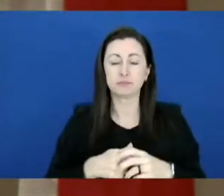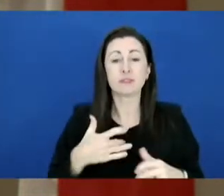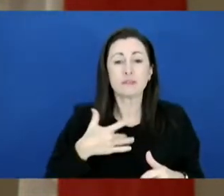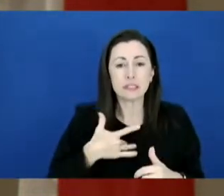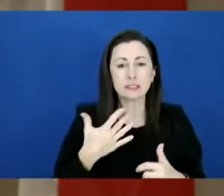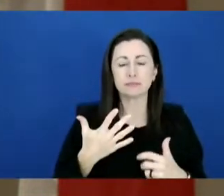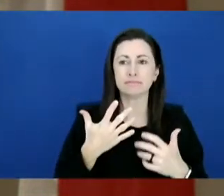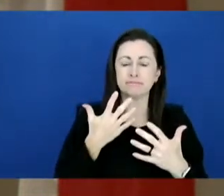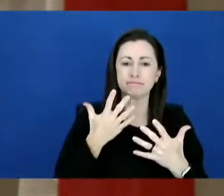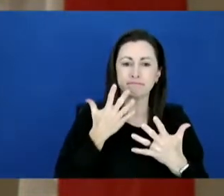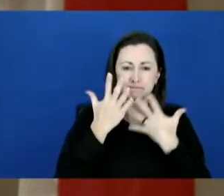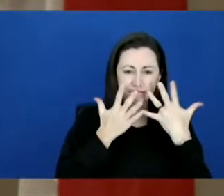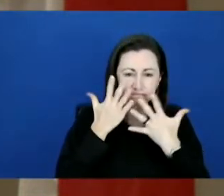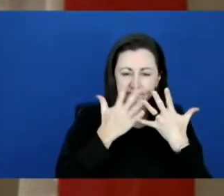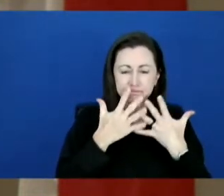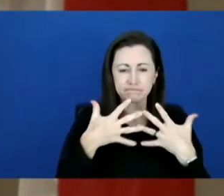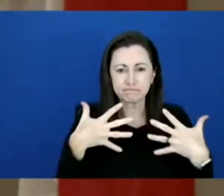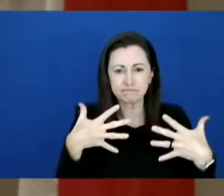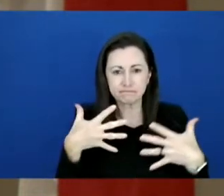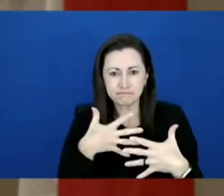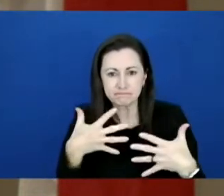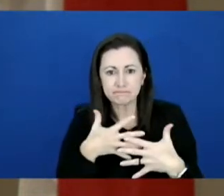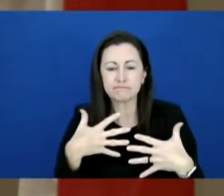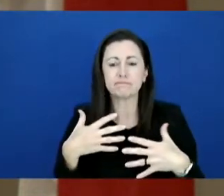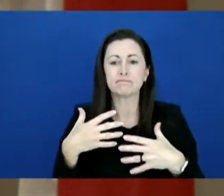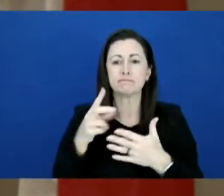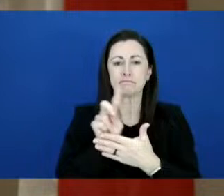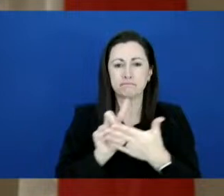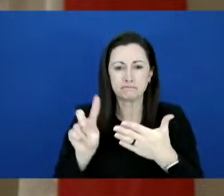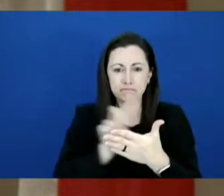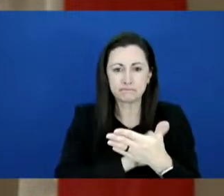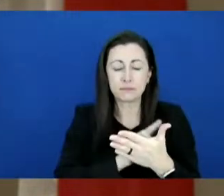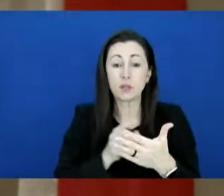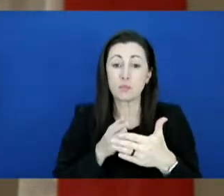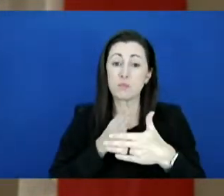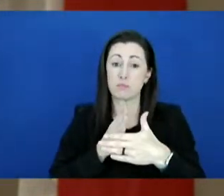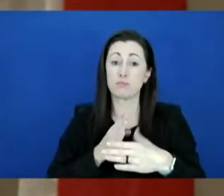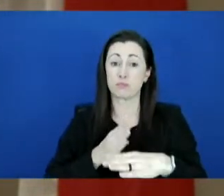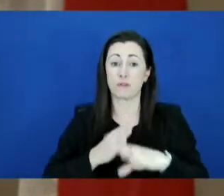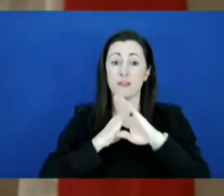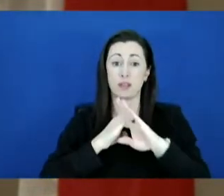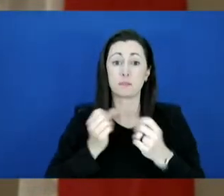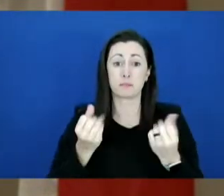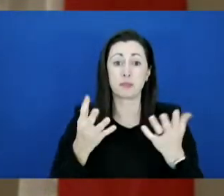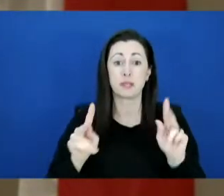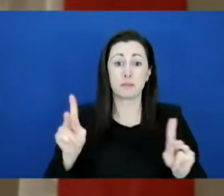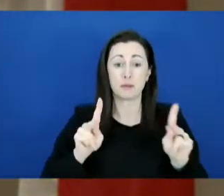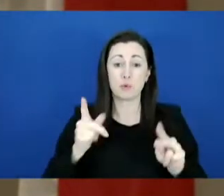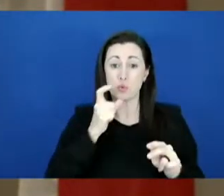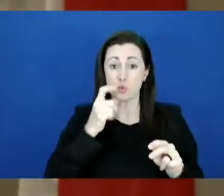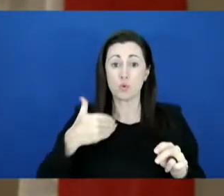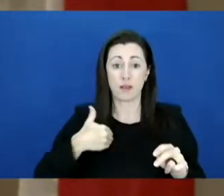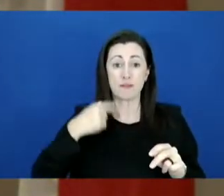LIVES. AND WHEREAS, FEELINGS OF SHAME